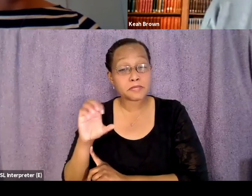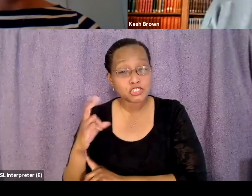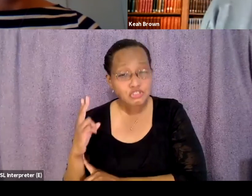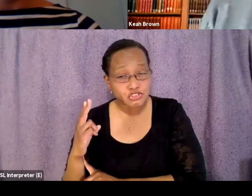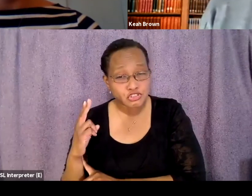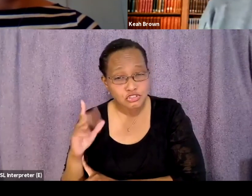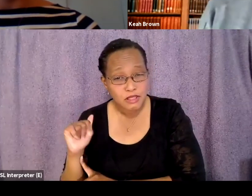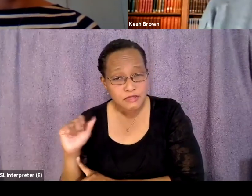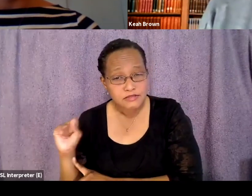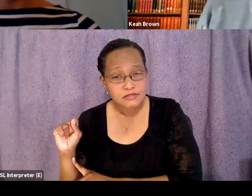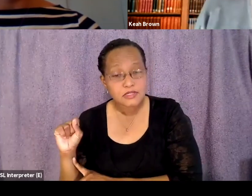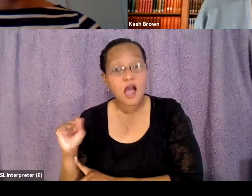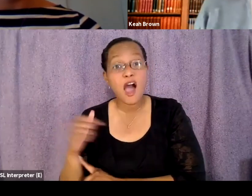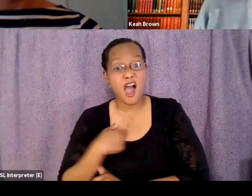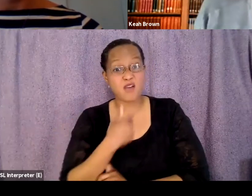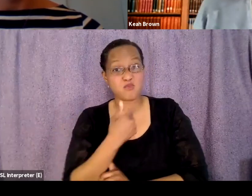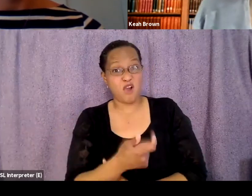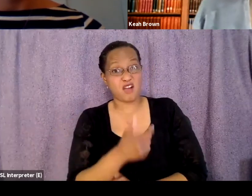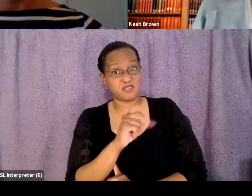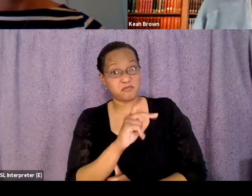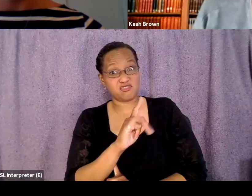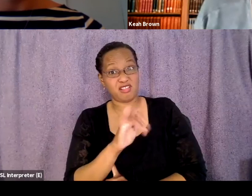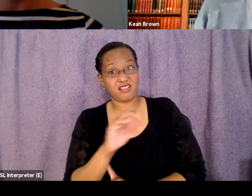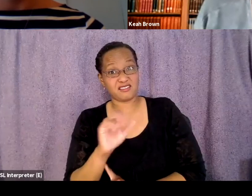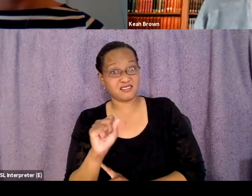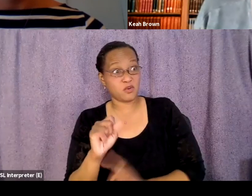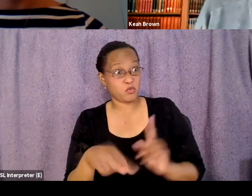time the show was canceled I wasn't watching it because I was tired of just see.